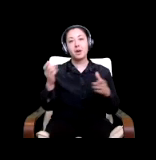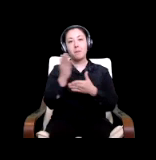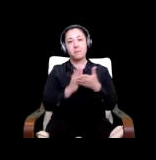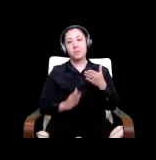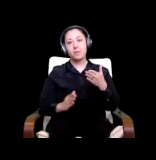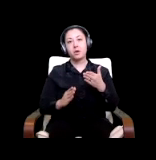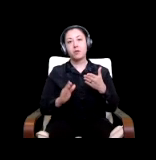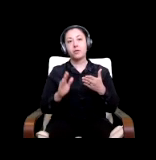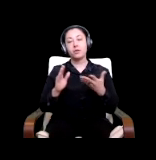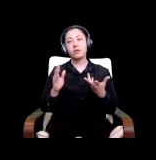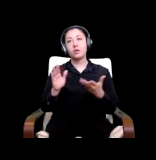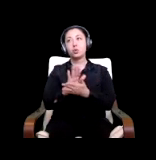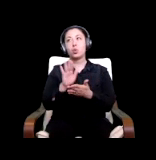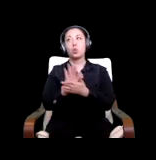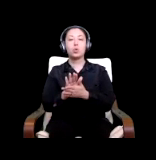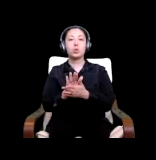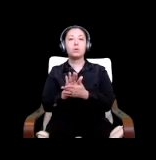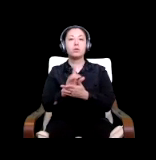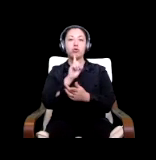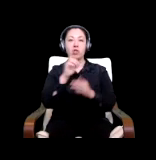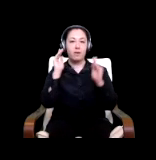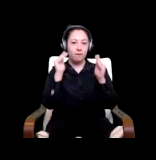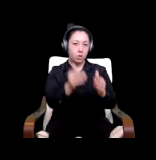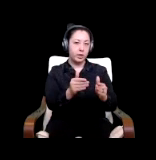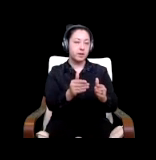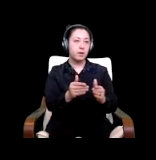for schools to target.